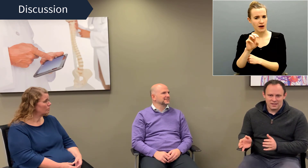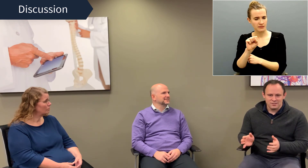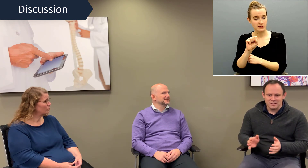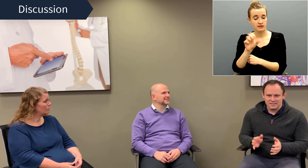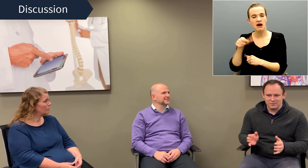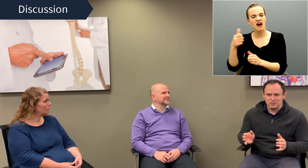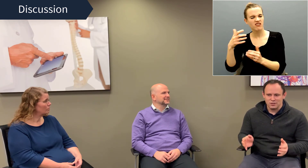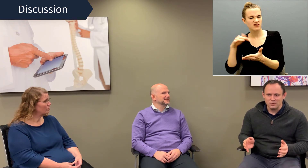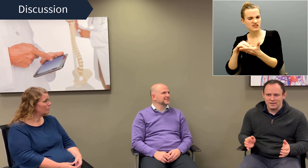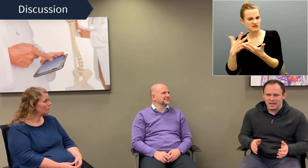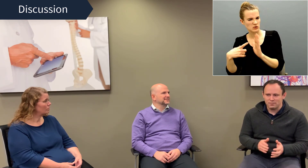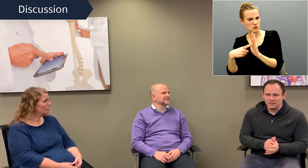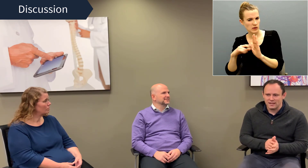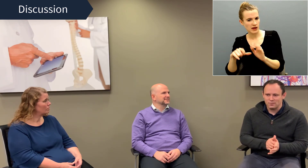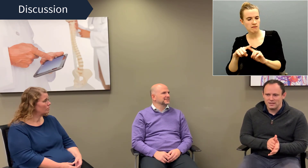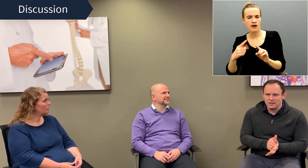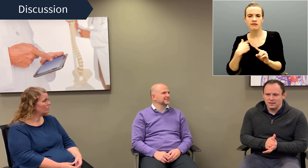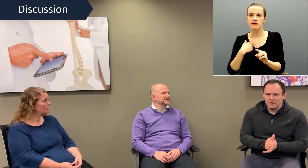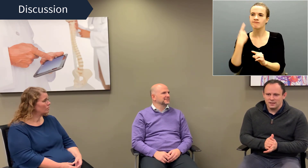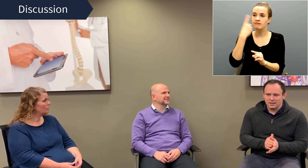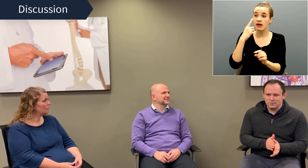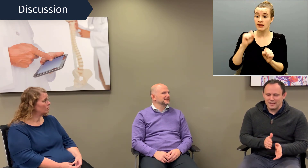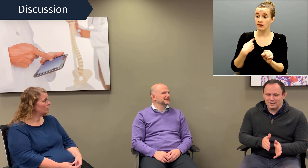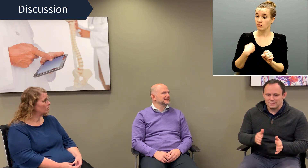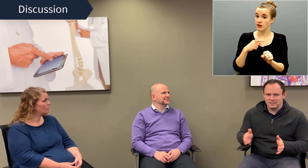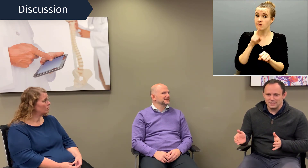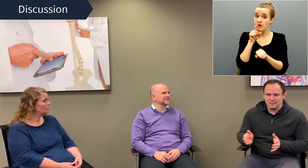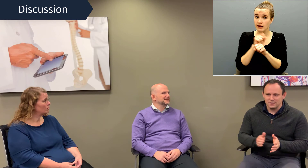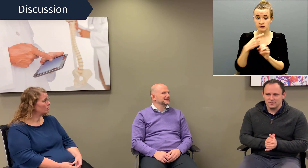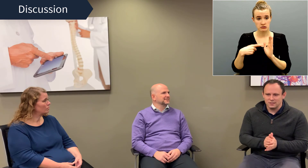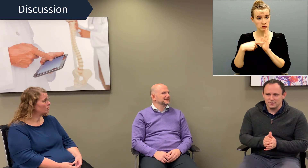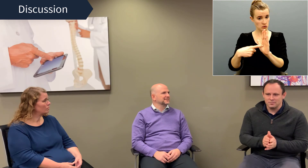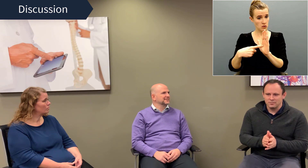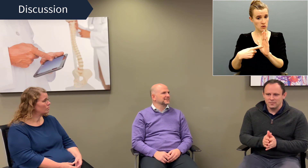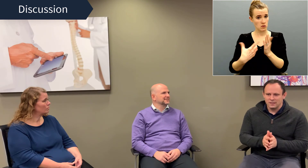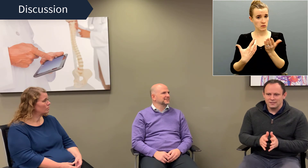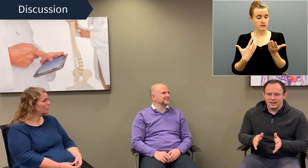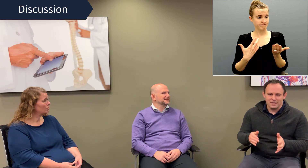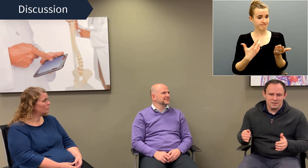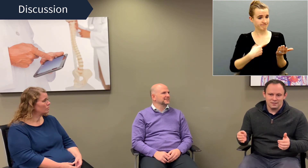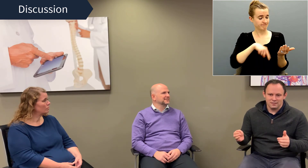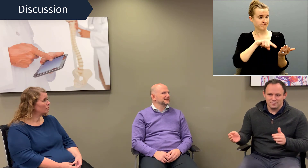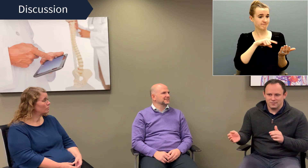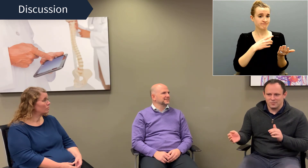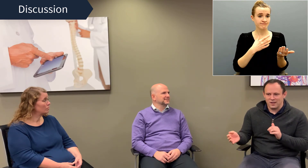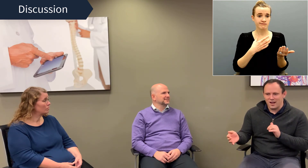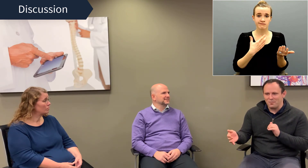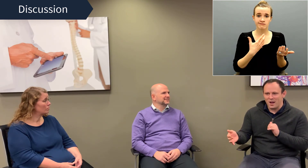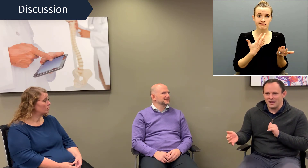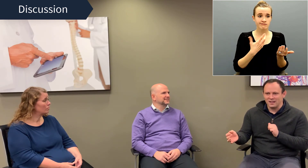Other studies have shown that, but can we, can we actually document among